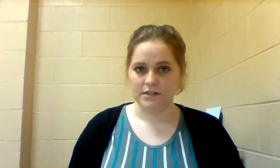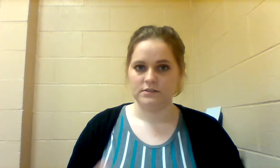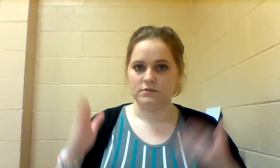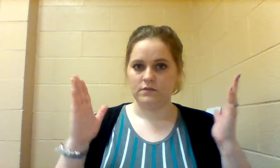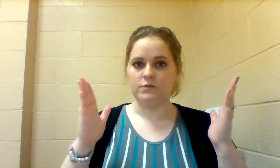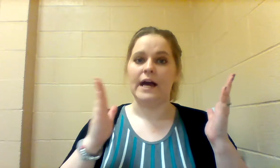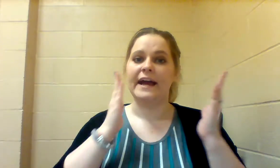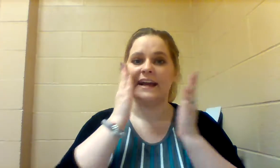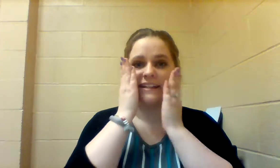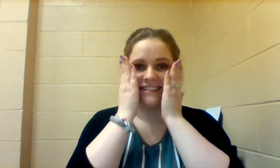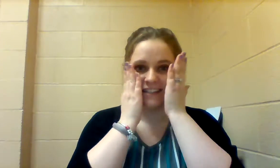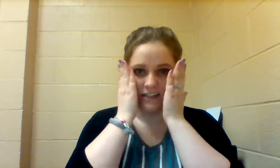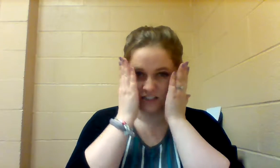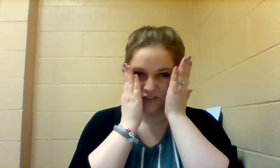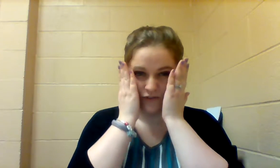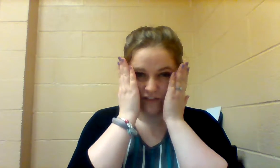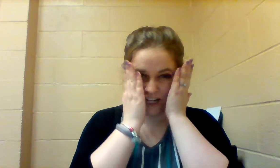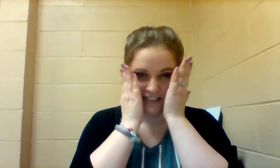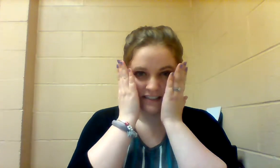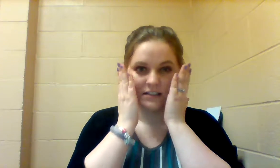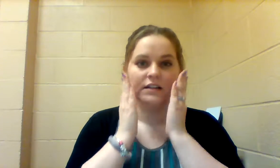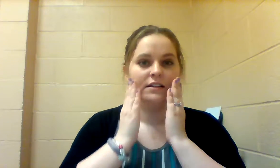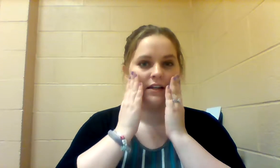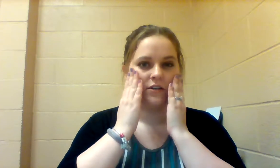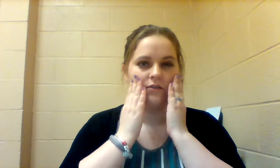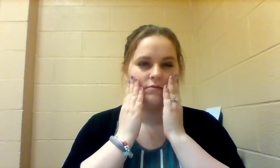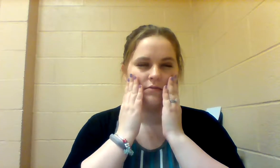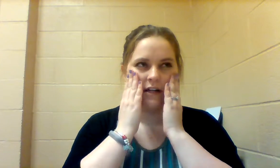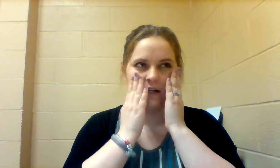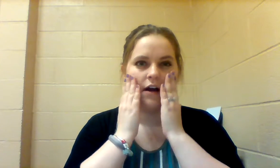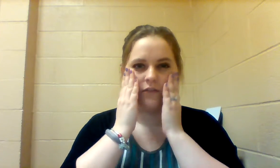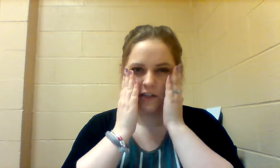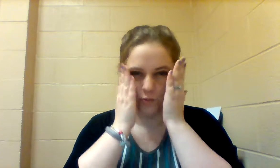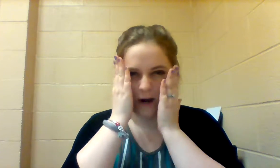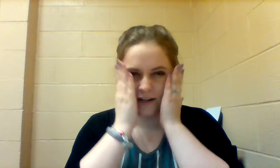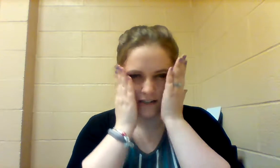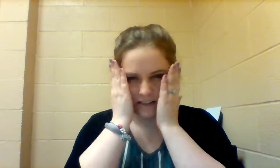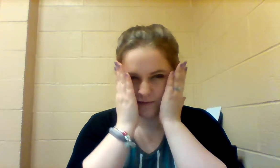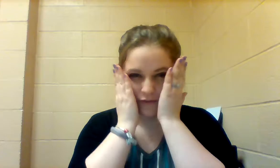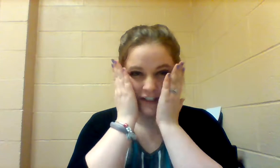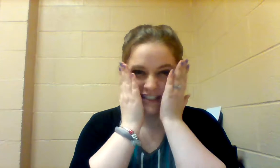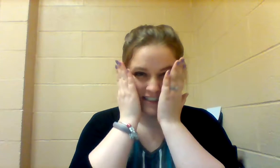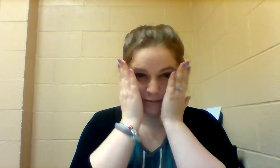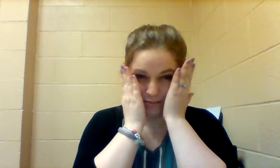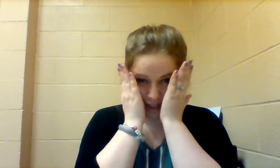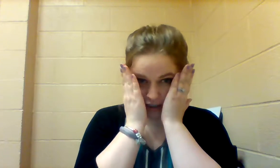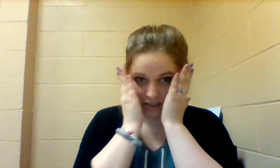EMBARRASS flat hands against your face like you're kind of covering the redness of a face